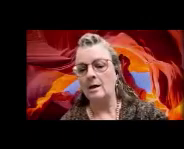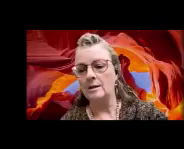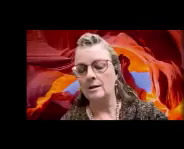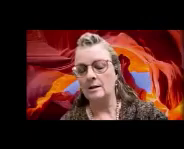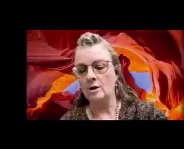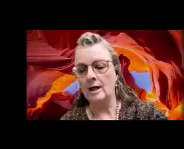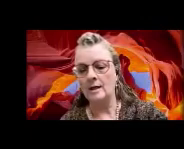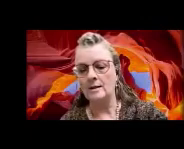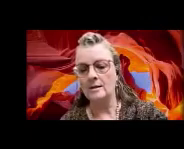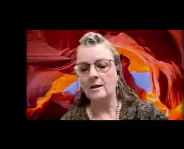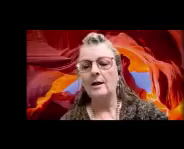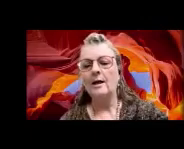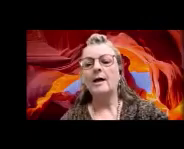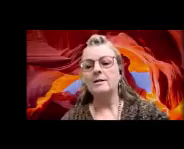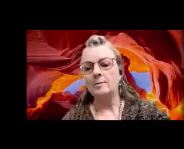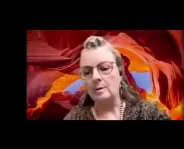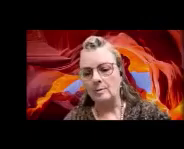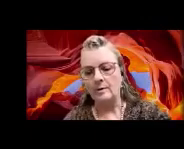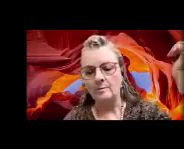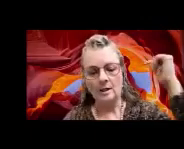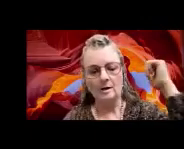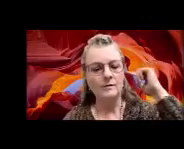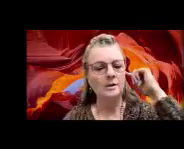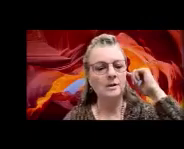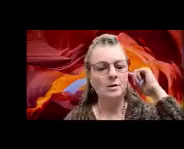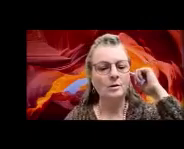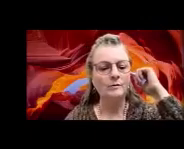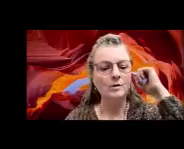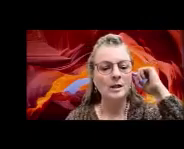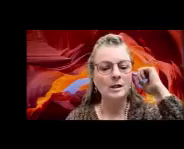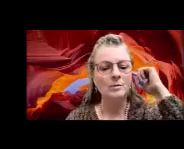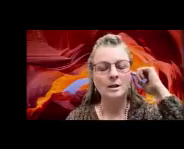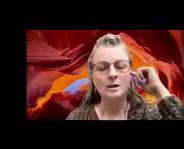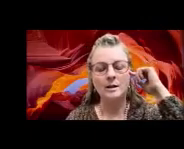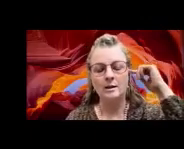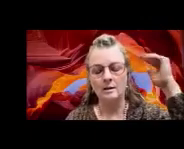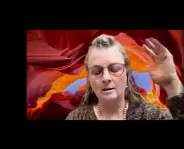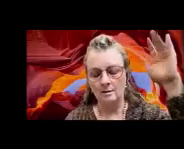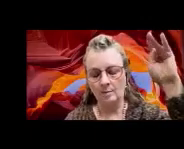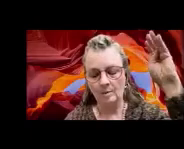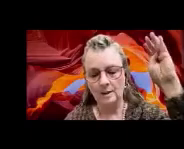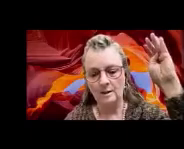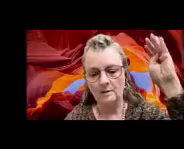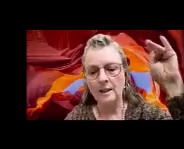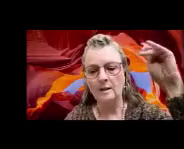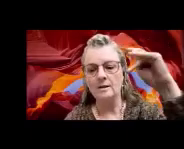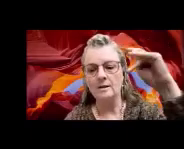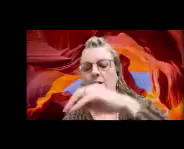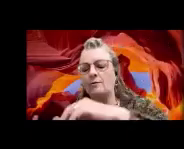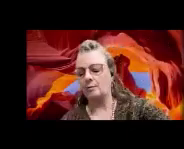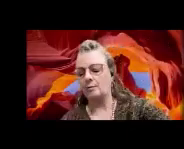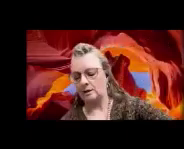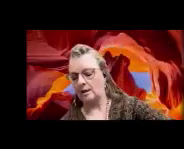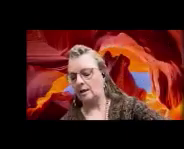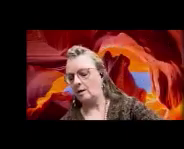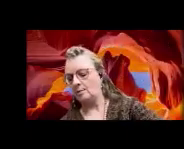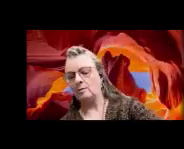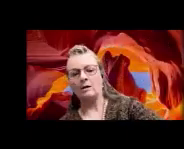autistic traits as the people themselves. So if you're dealing with a population of littles, self reports not going to help